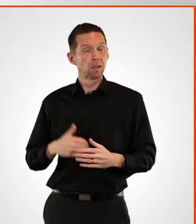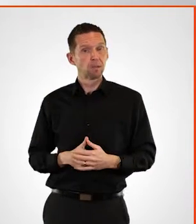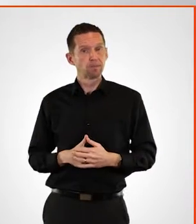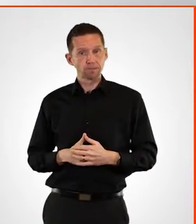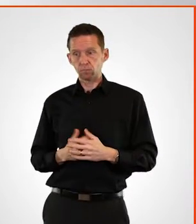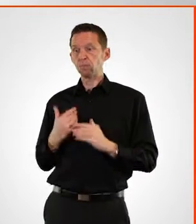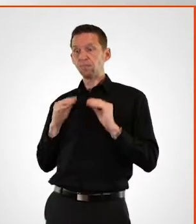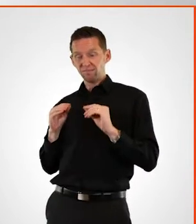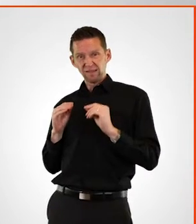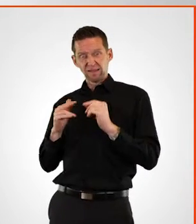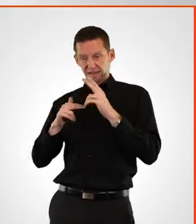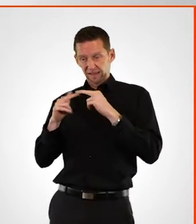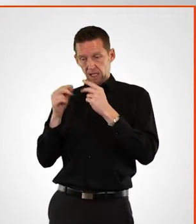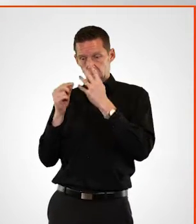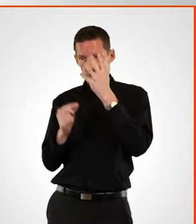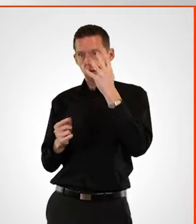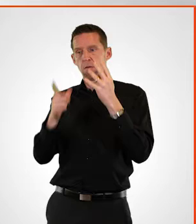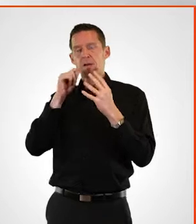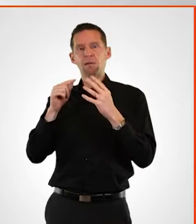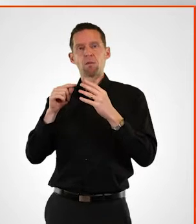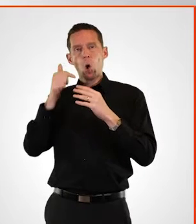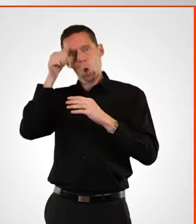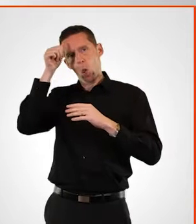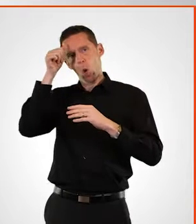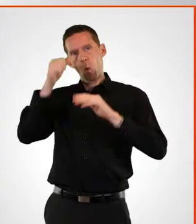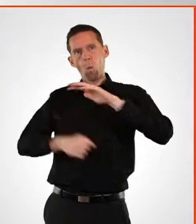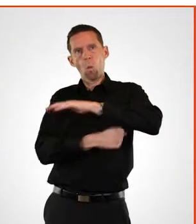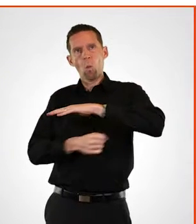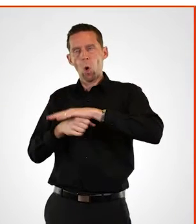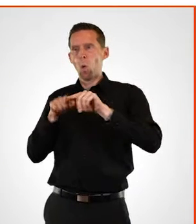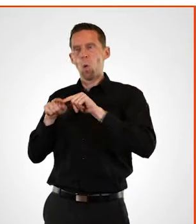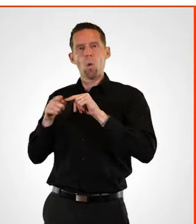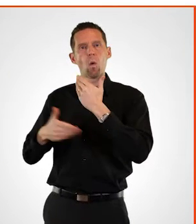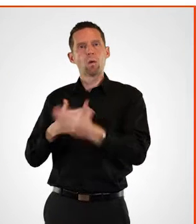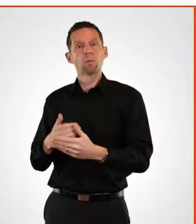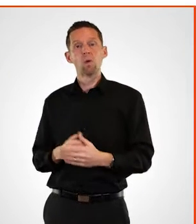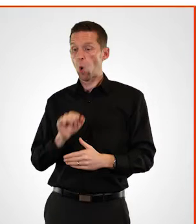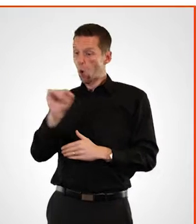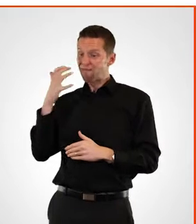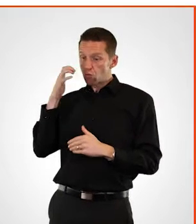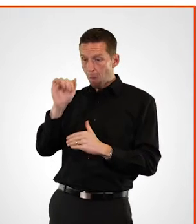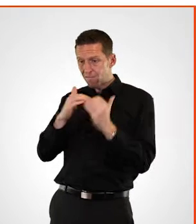where we can provide the scaffolding that they need in order to learn those skills. And "Who's going to be your friends?"